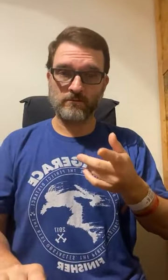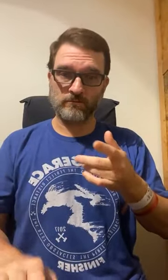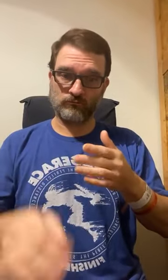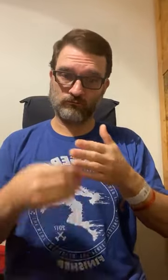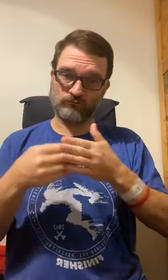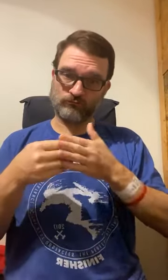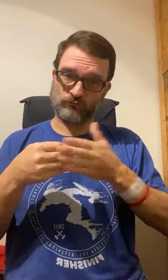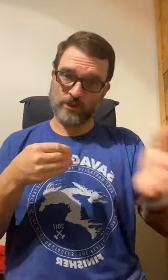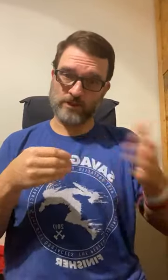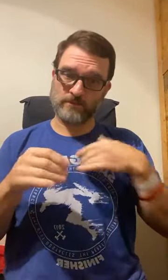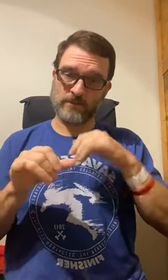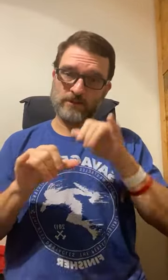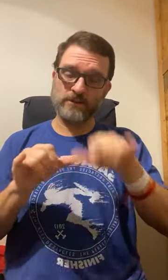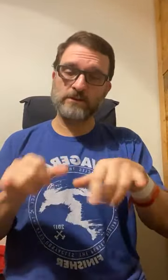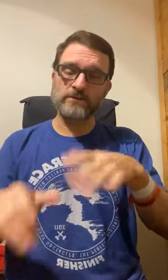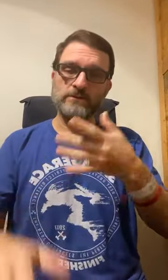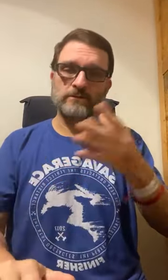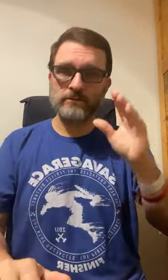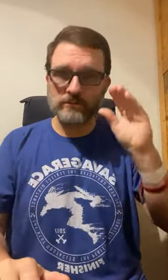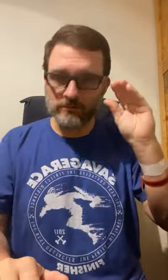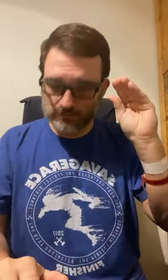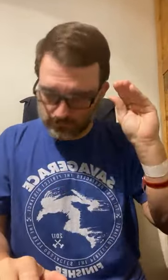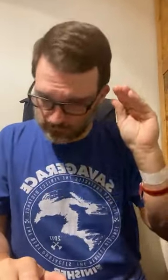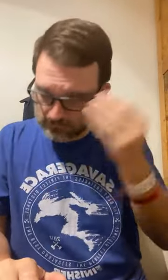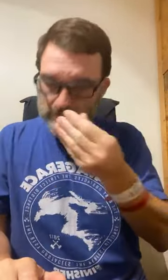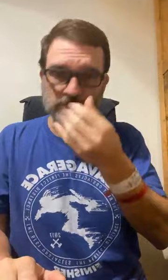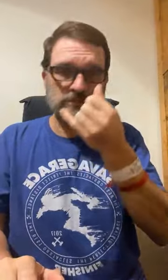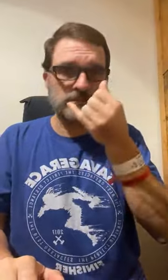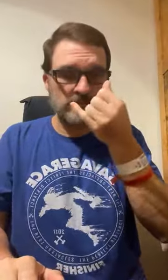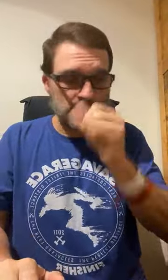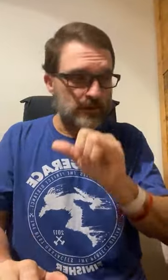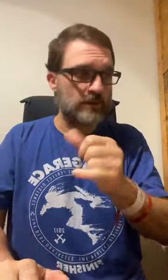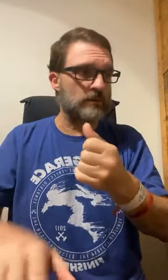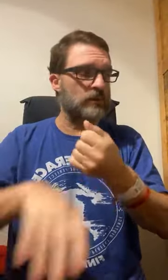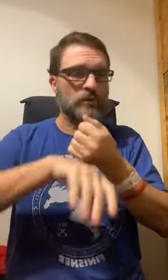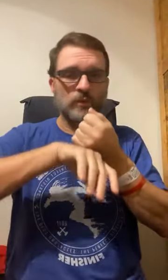Really for the rest of my stay. It was ridiculous and silly.